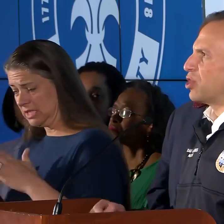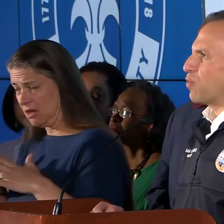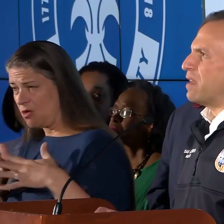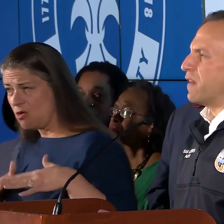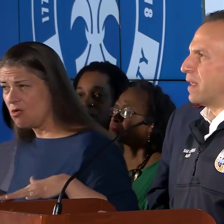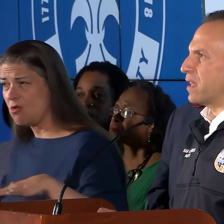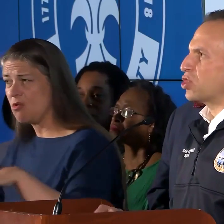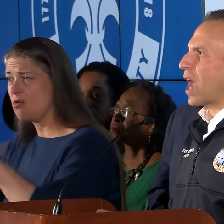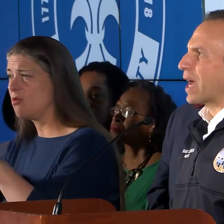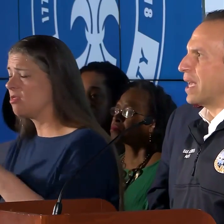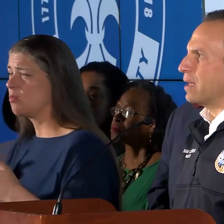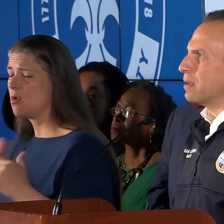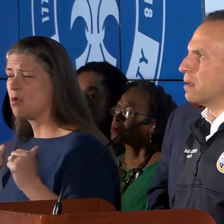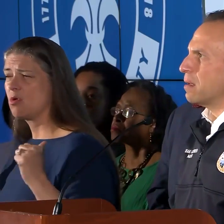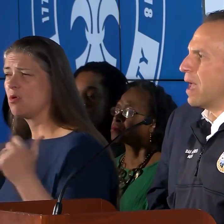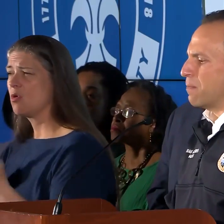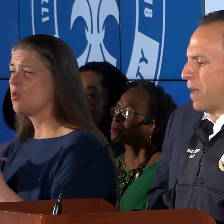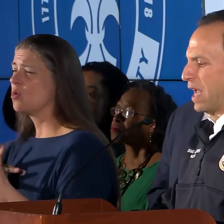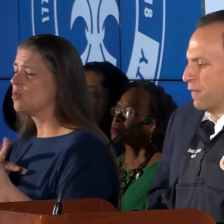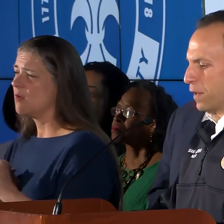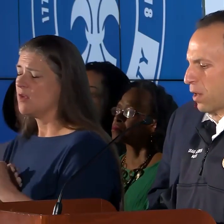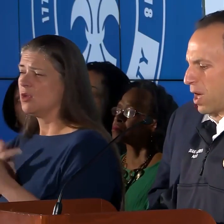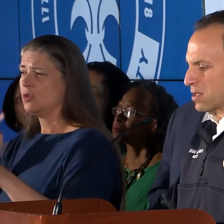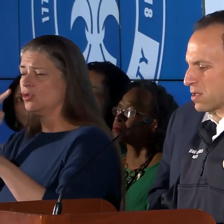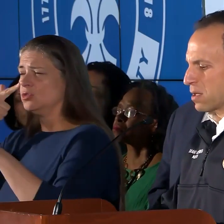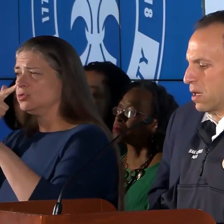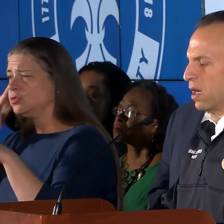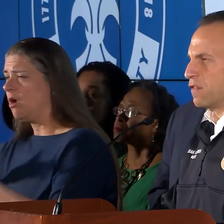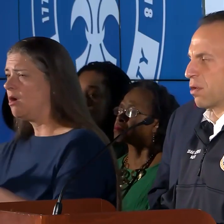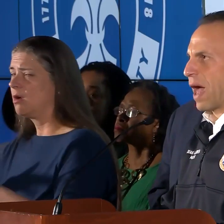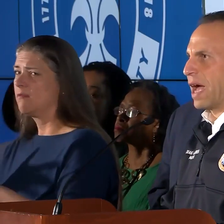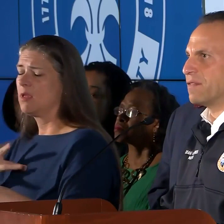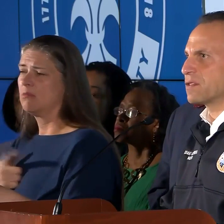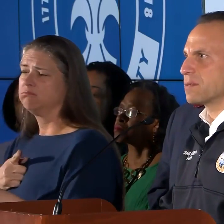grieving the shocking and painful loss of your lives.